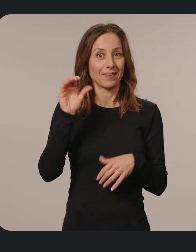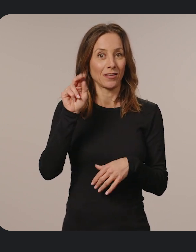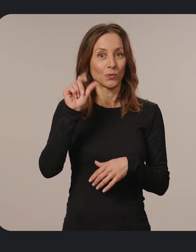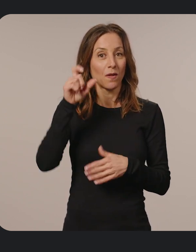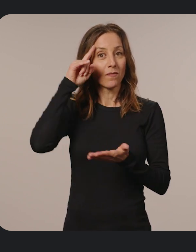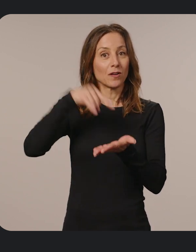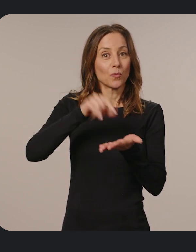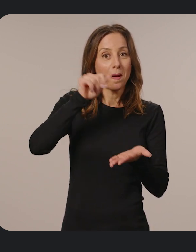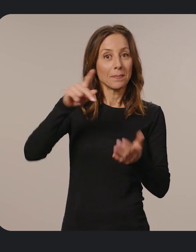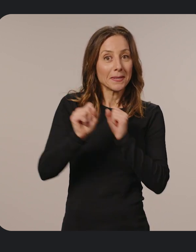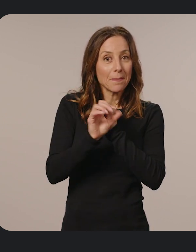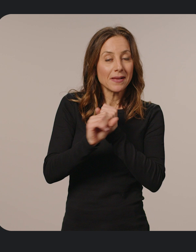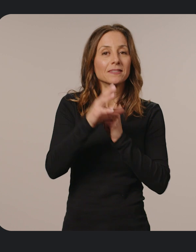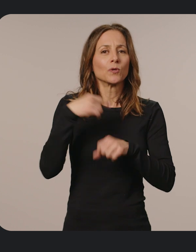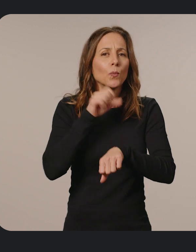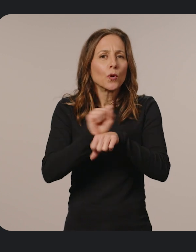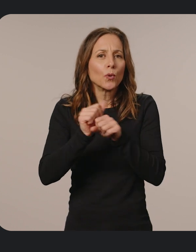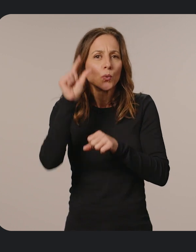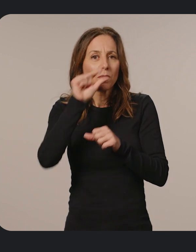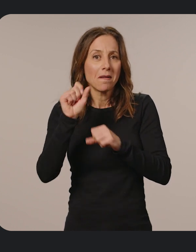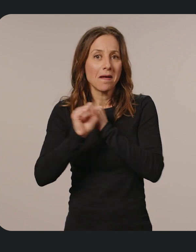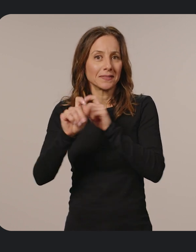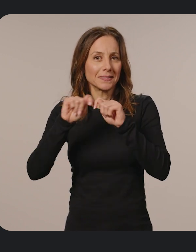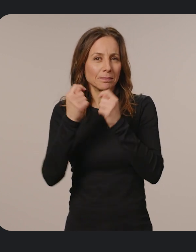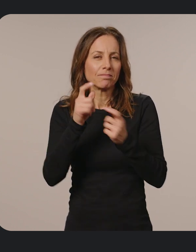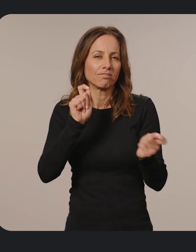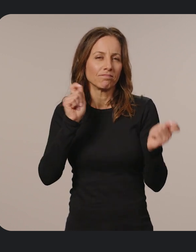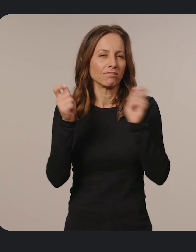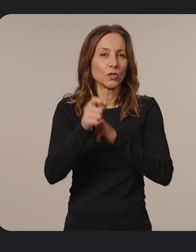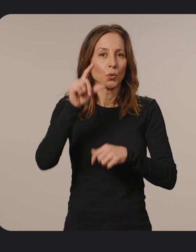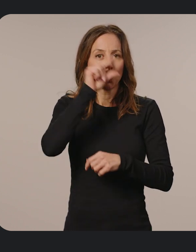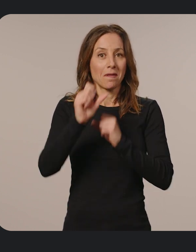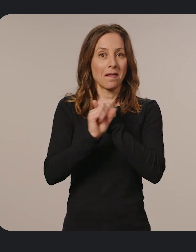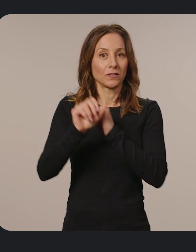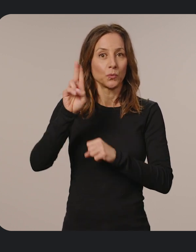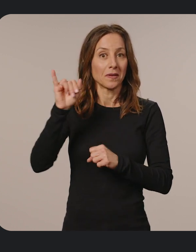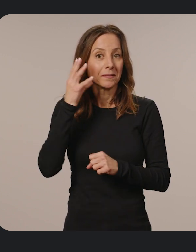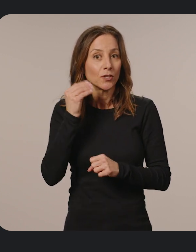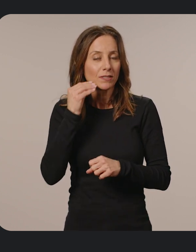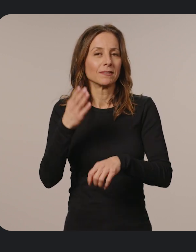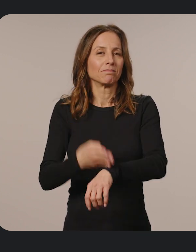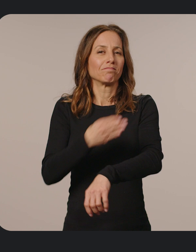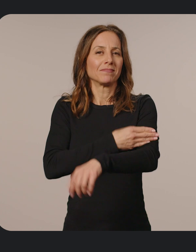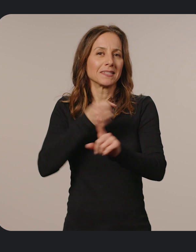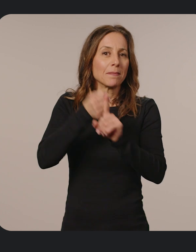campaigns, and we're working with the Google Ads team to evolve the Google Ads UI experience to increase its impact for you in the future.